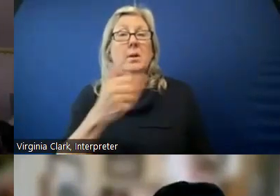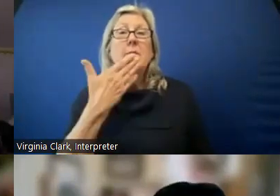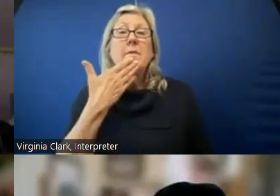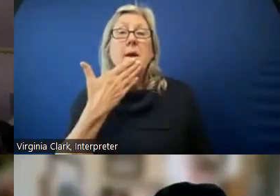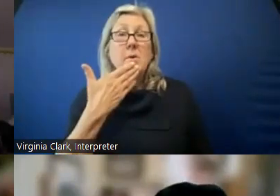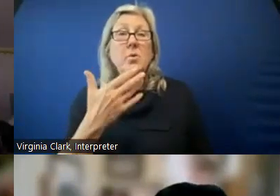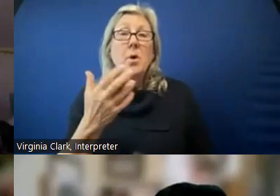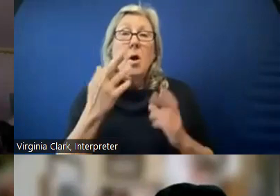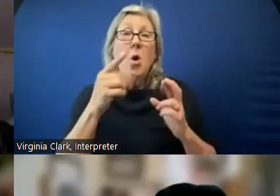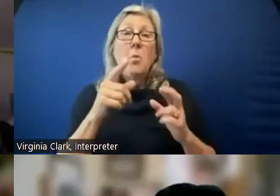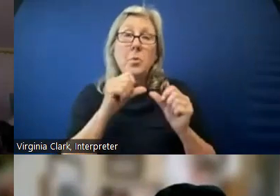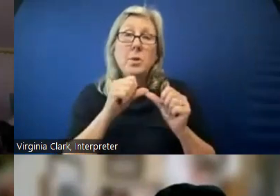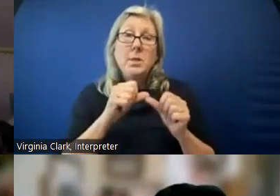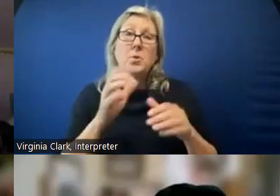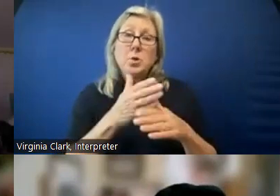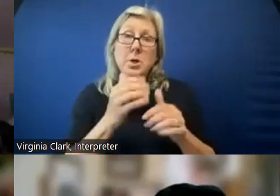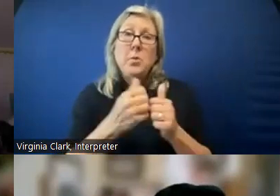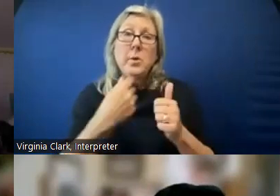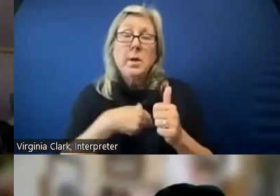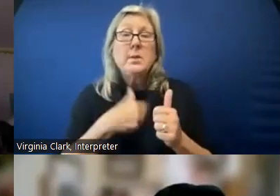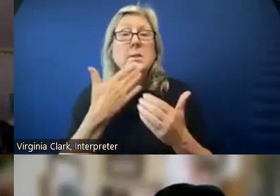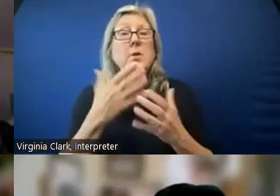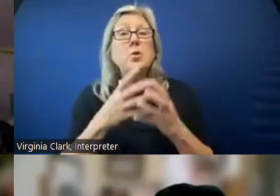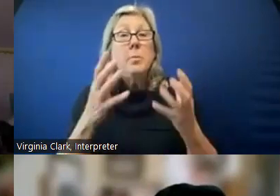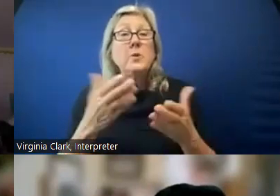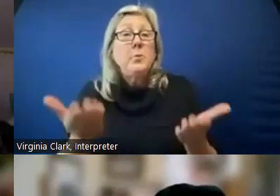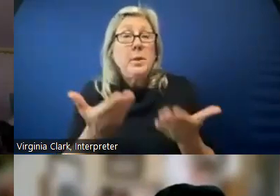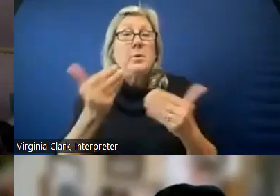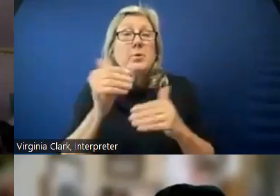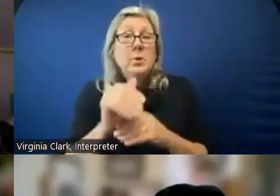continue to share with us and thank you so much for being here tonight. I know I've talked